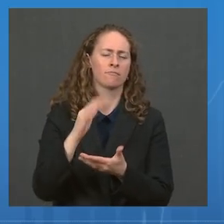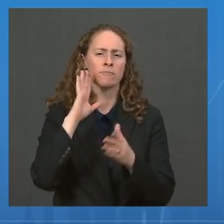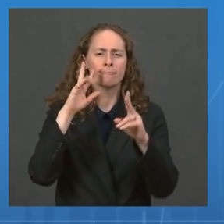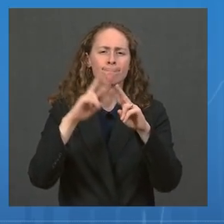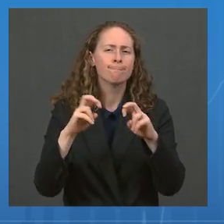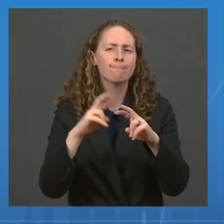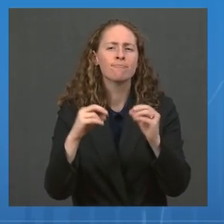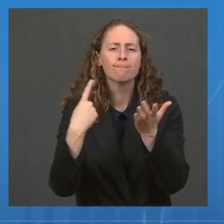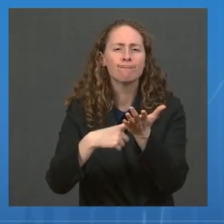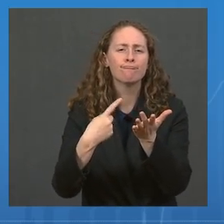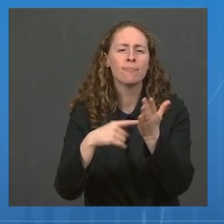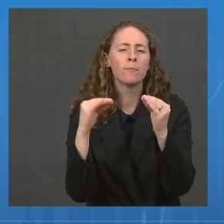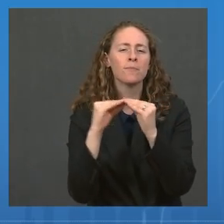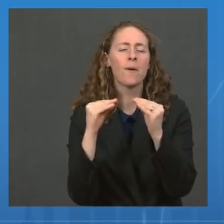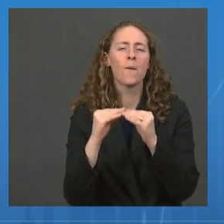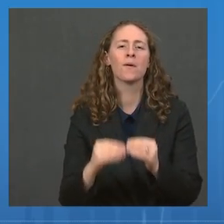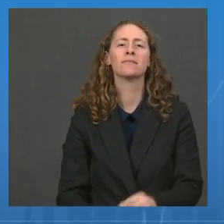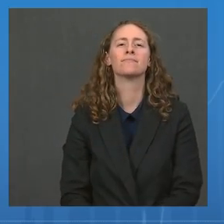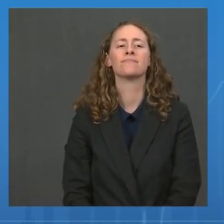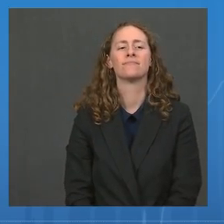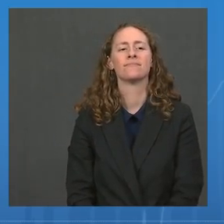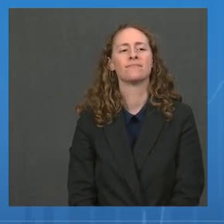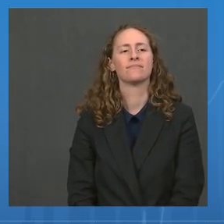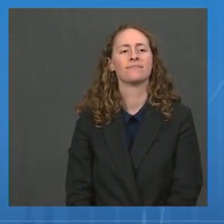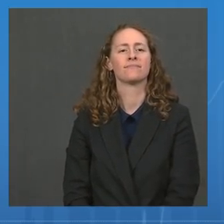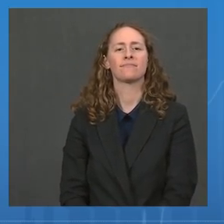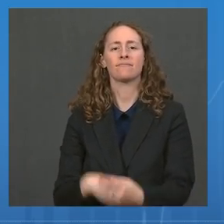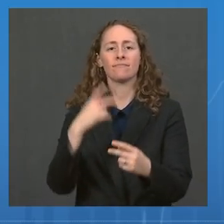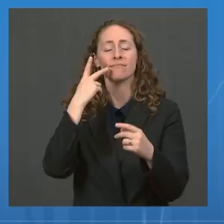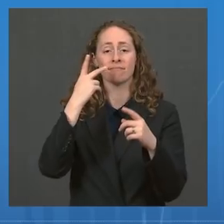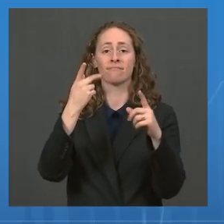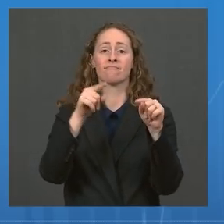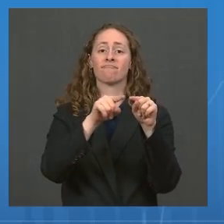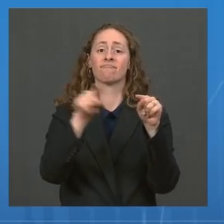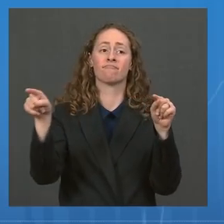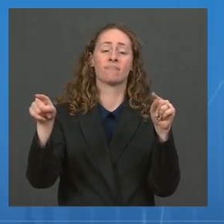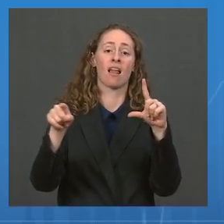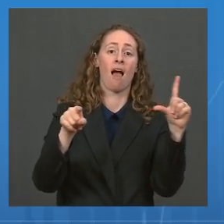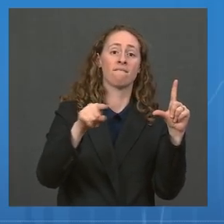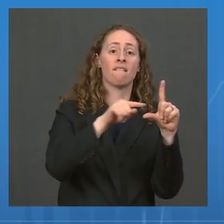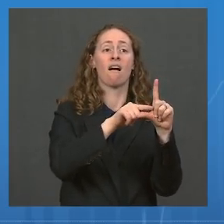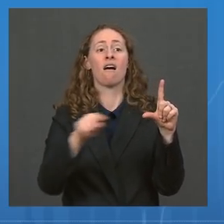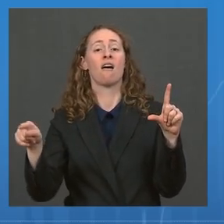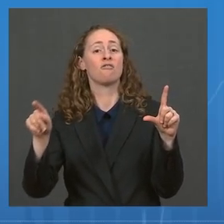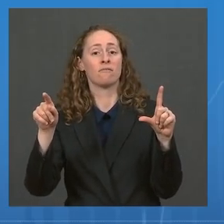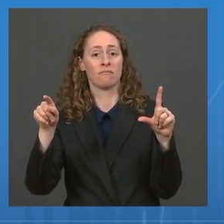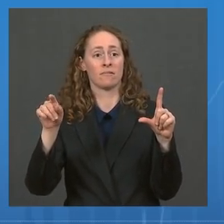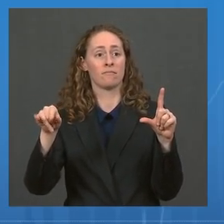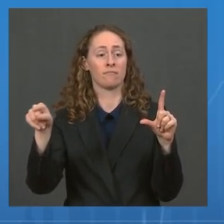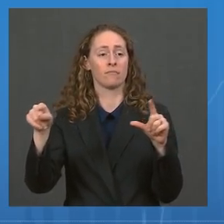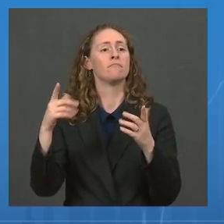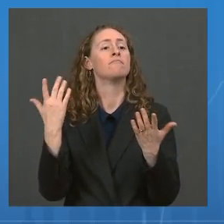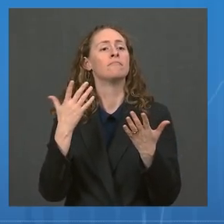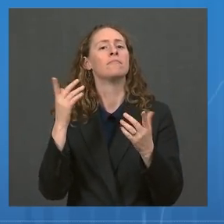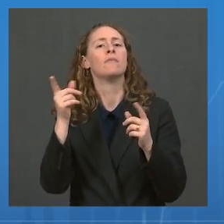As you can see, going from left to right are the days since the booster vaccination. And as you can see,